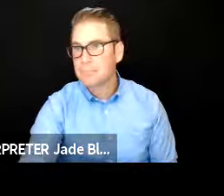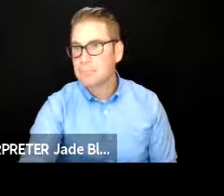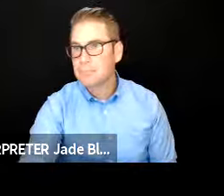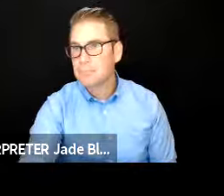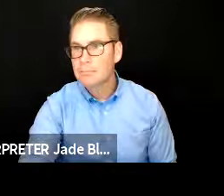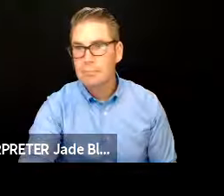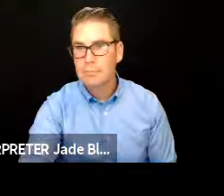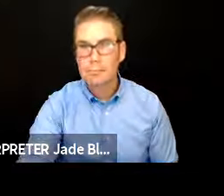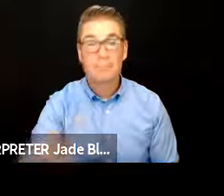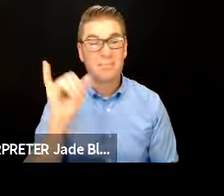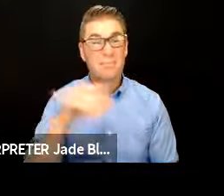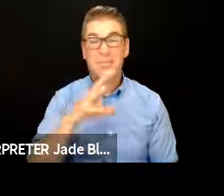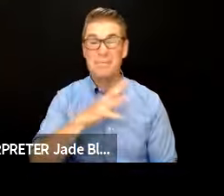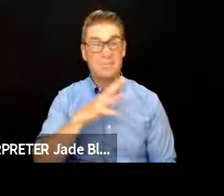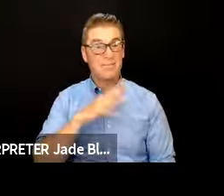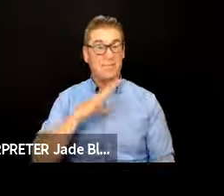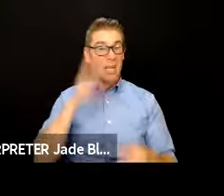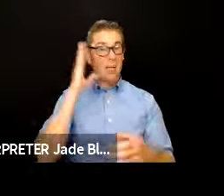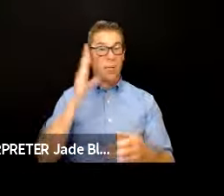And even ourselves I've used Zoom for quite a while but it- I still run into technical glitches and most likely you will too. As you go through the semester.